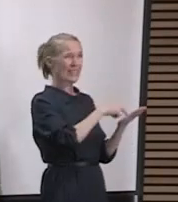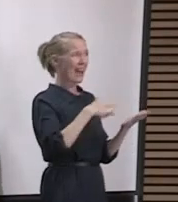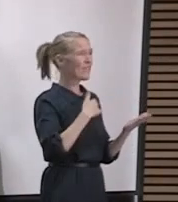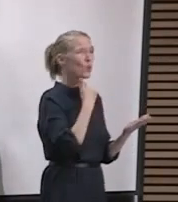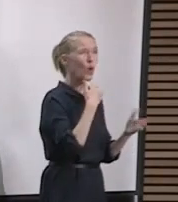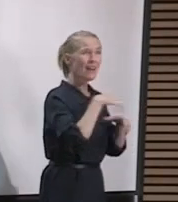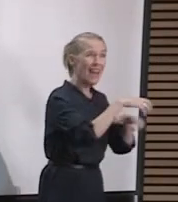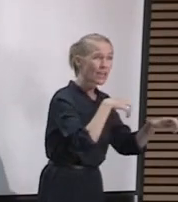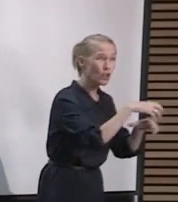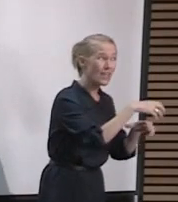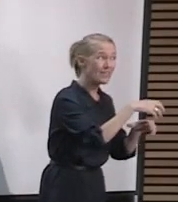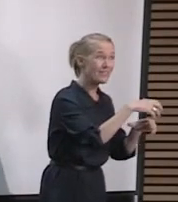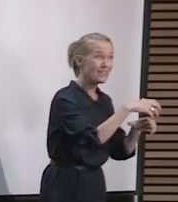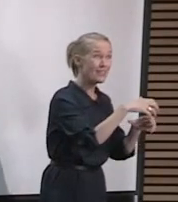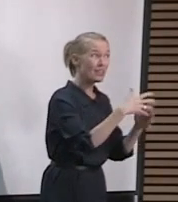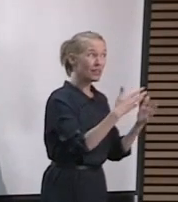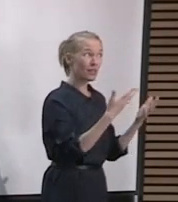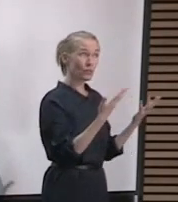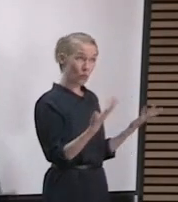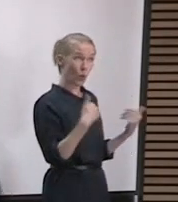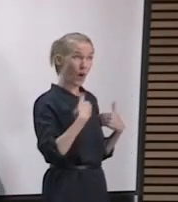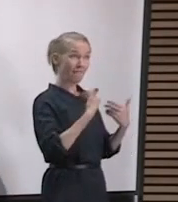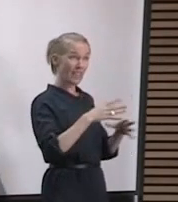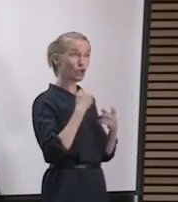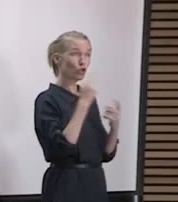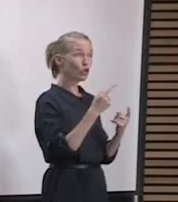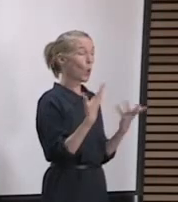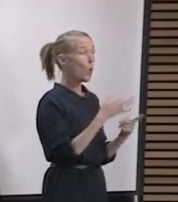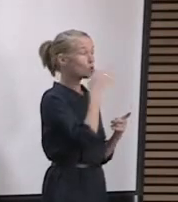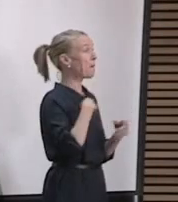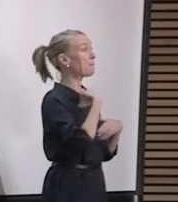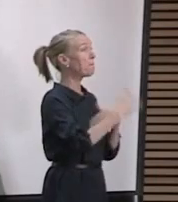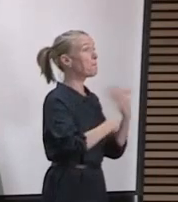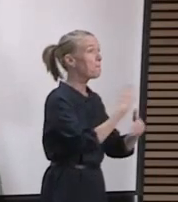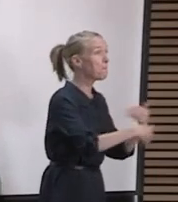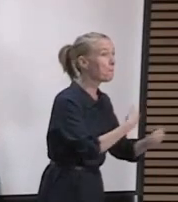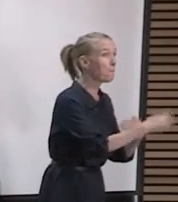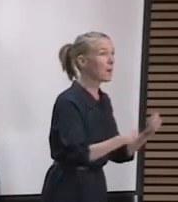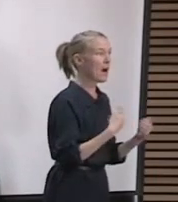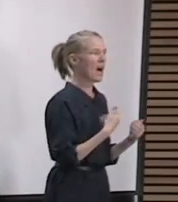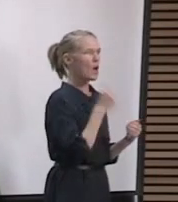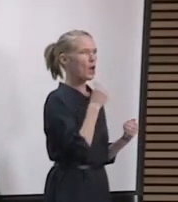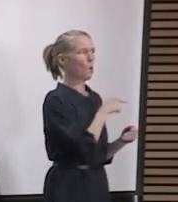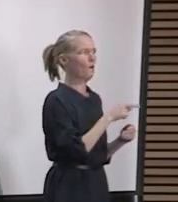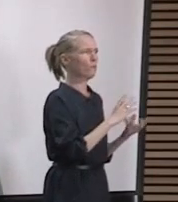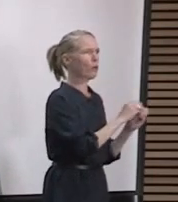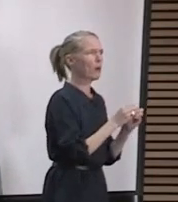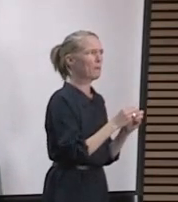Were there concerns raised? Did it take a